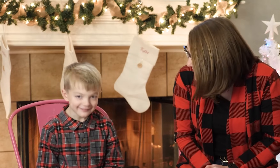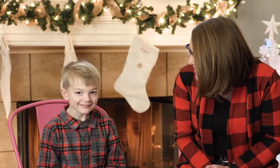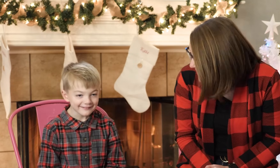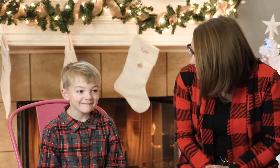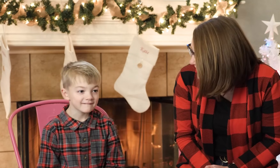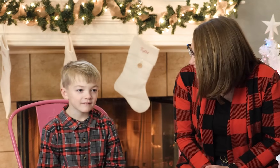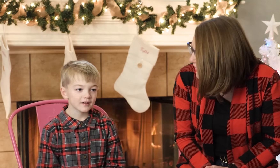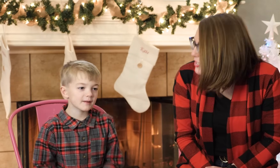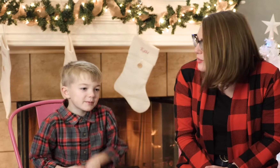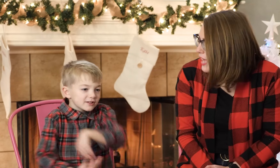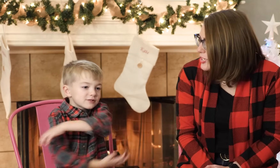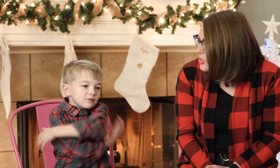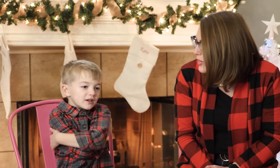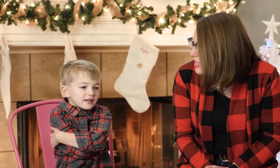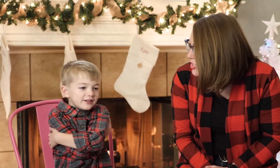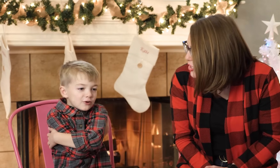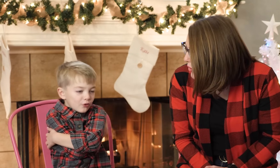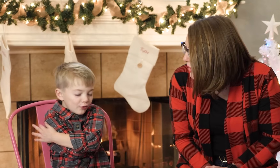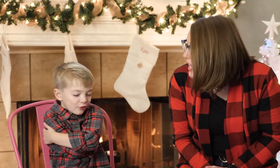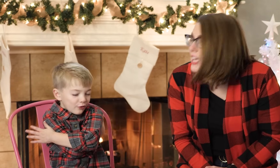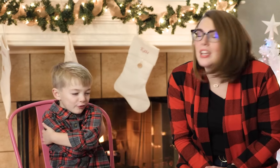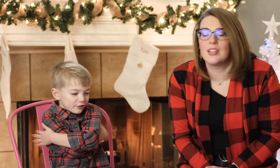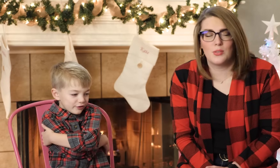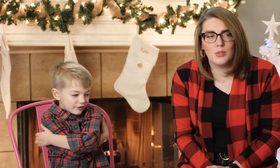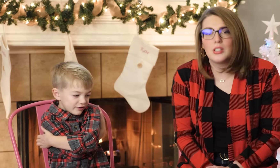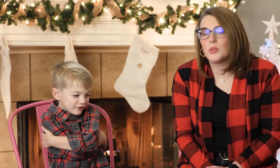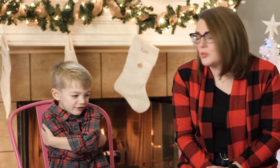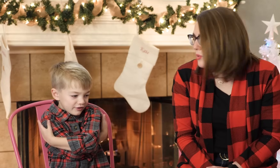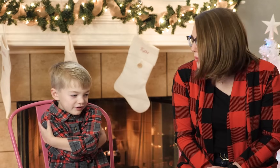You do. What do you like doing in the snow? It is really cold.